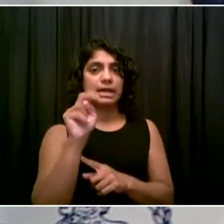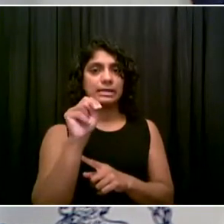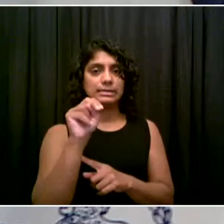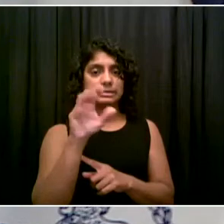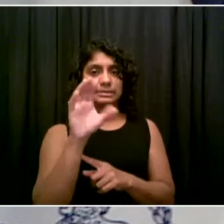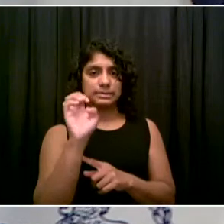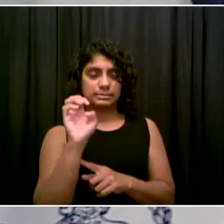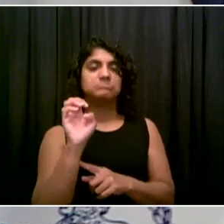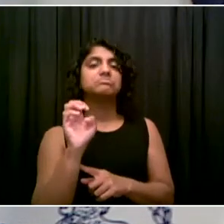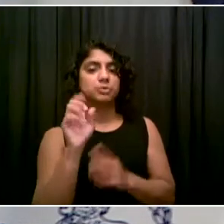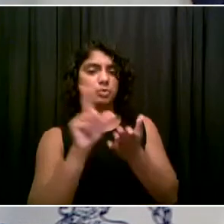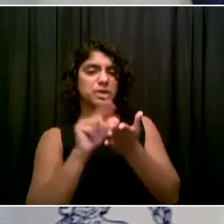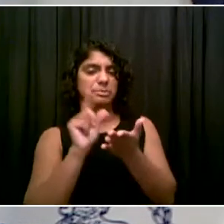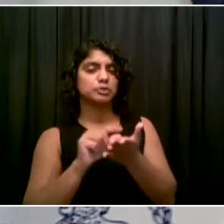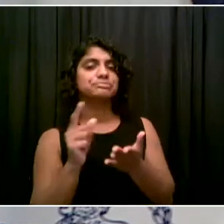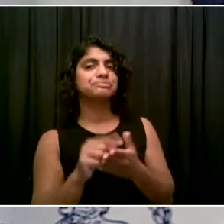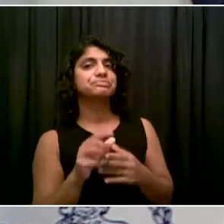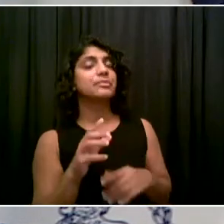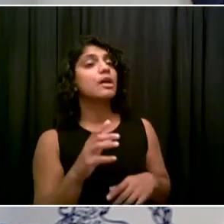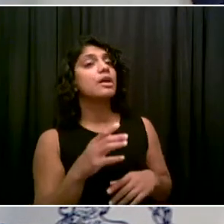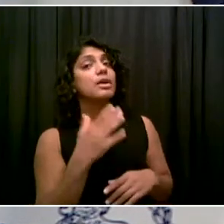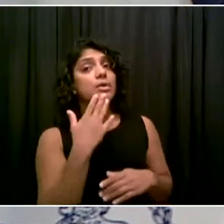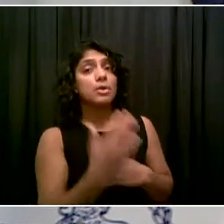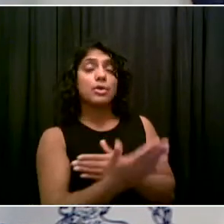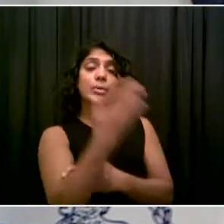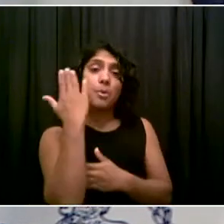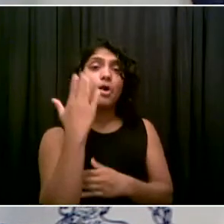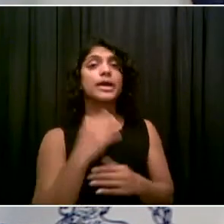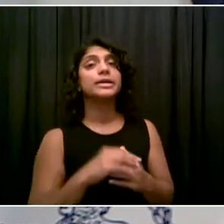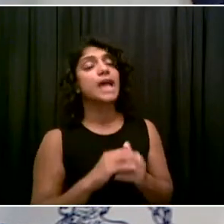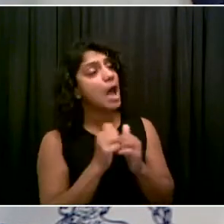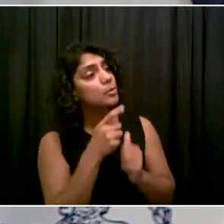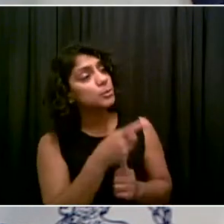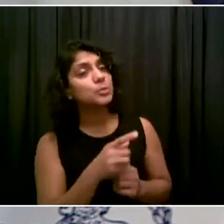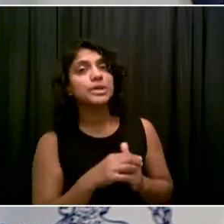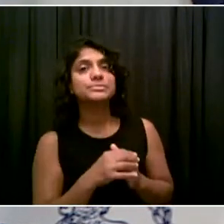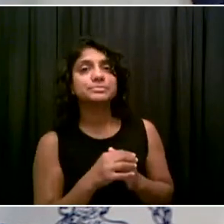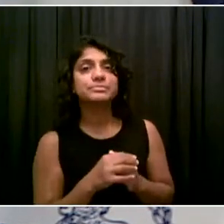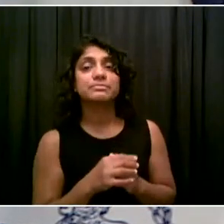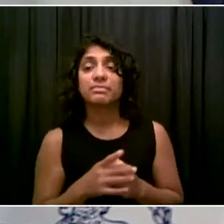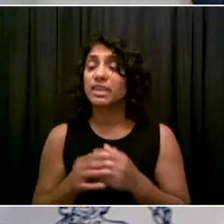ADVANCE. Reporter: MR. MAYOR, HOW ARE YOU? I AM DOING